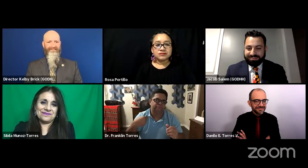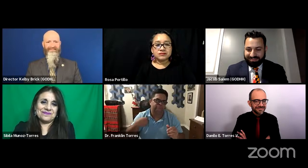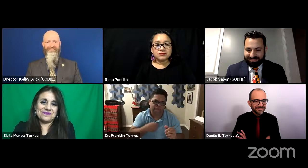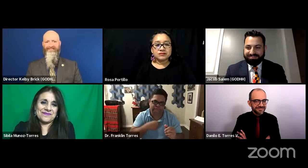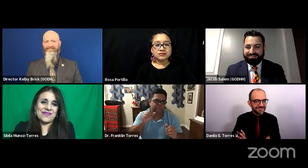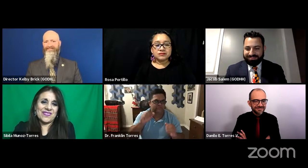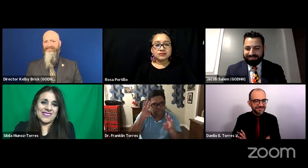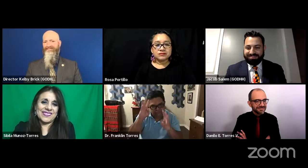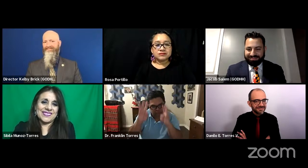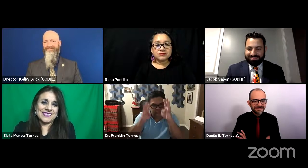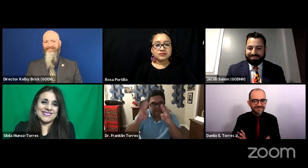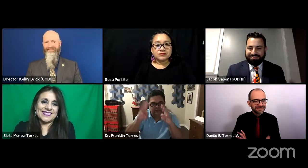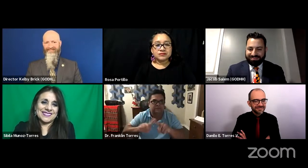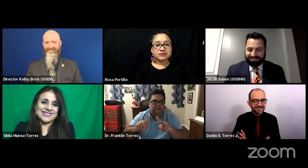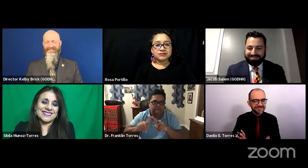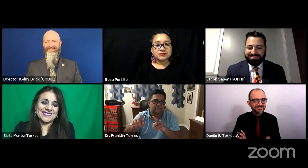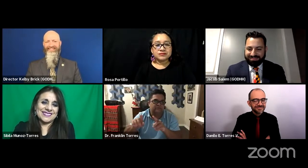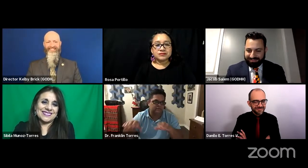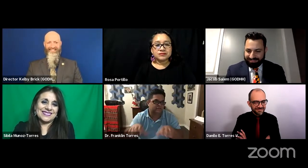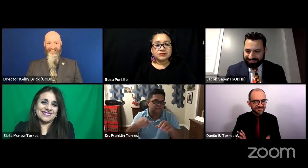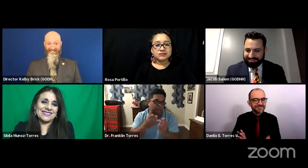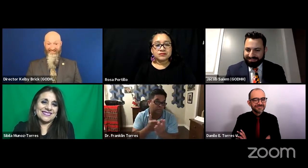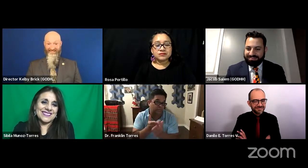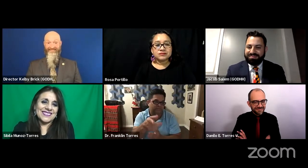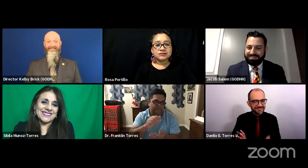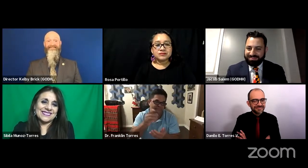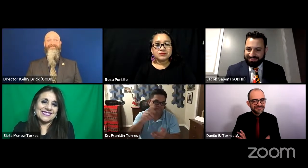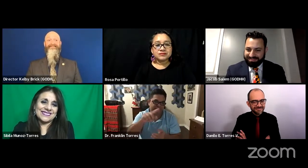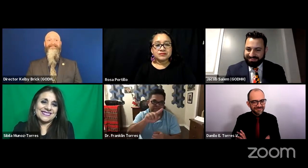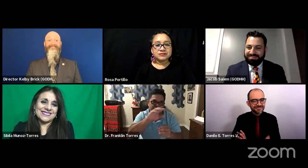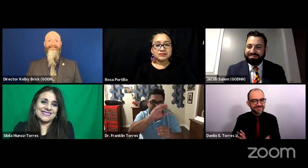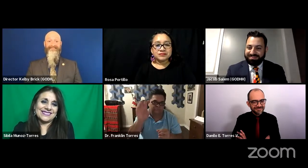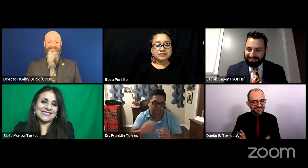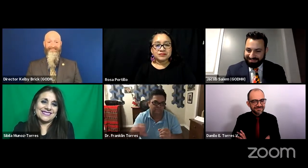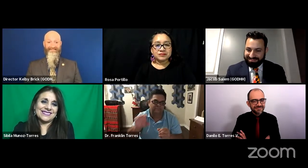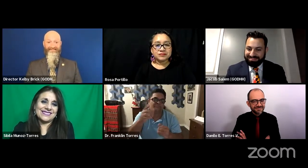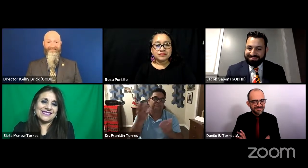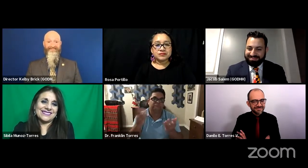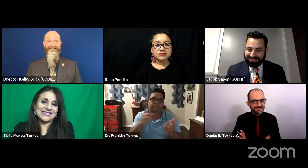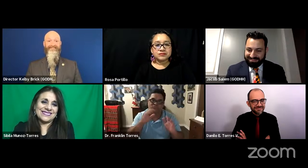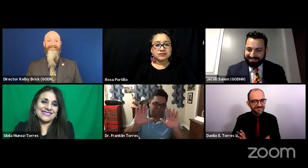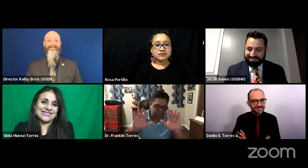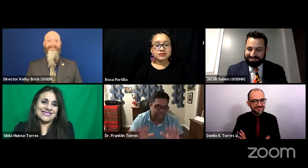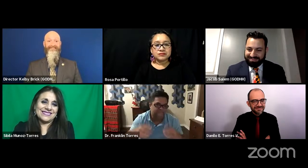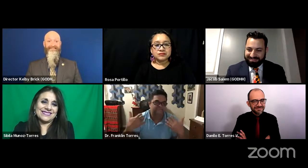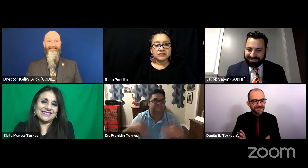we did not stop our activity. We've had to be creative and pivot. Now we do meetings